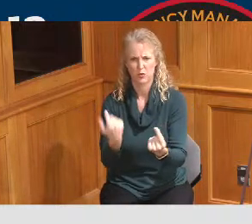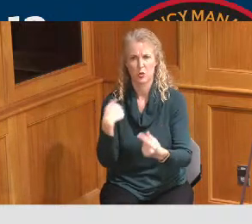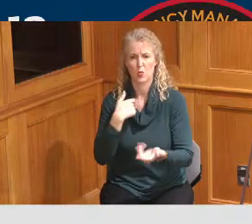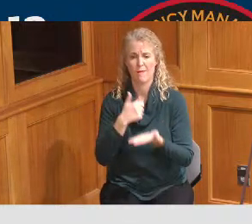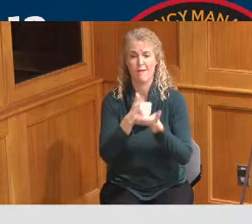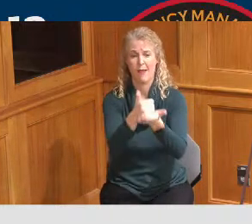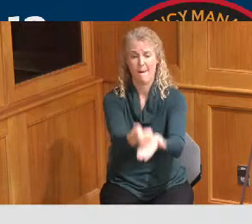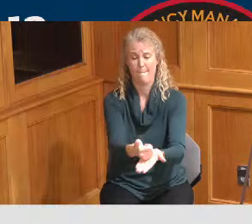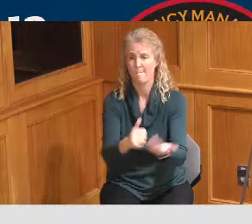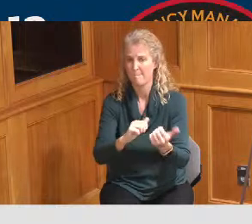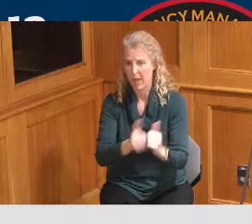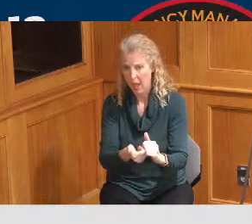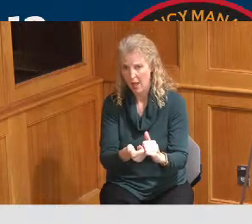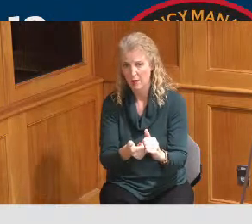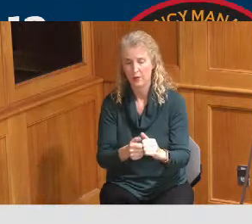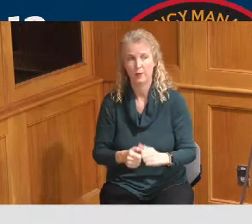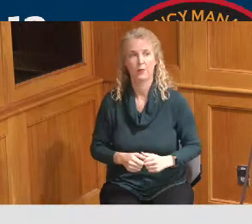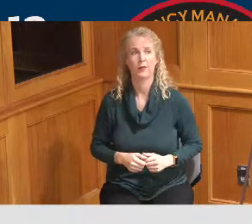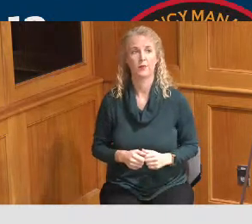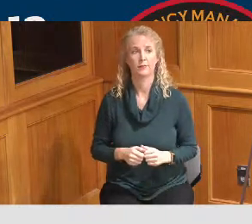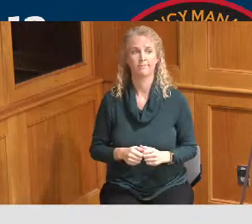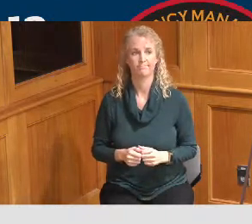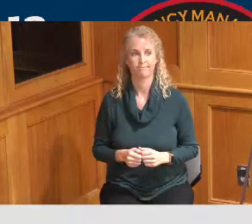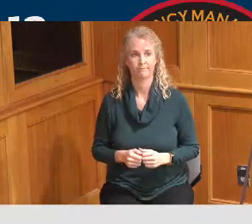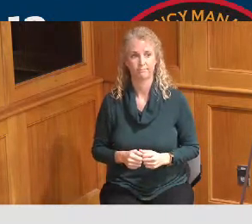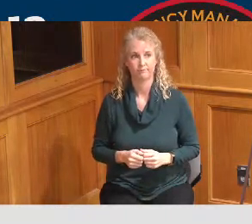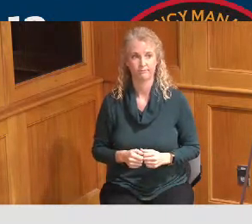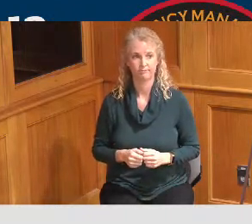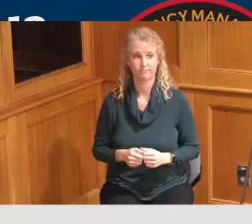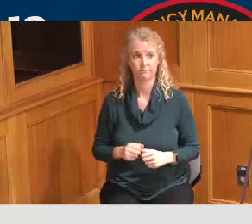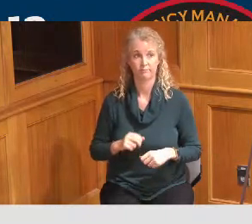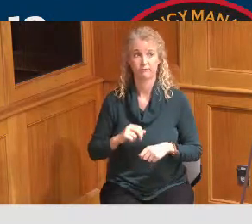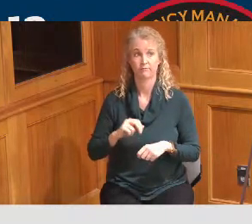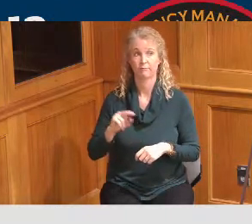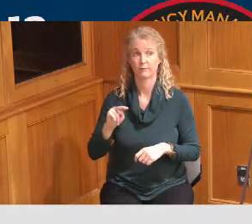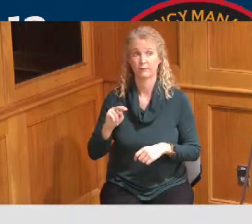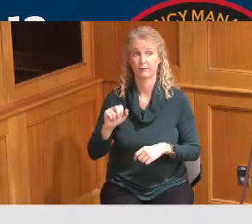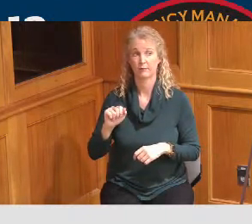provide that assistance as it's available we use the national Incident Management System or the